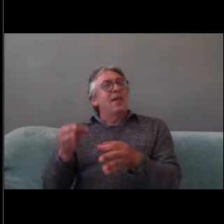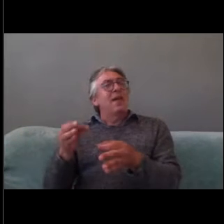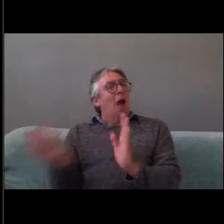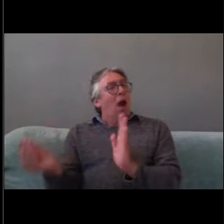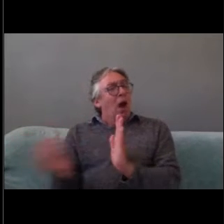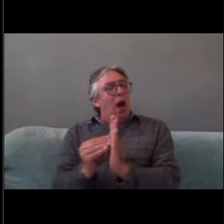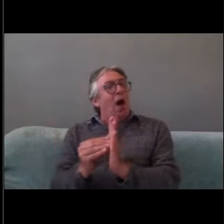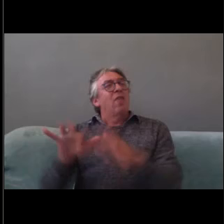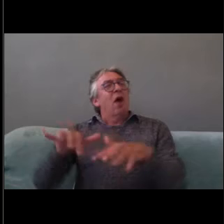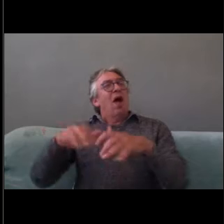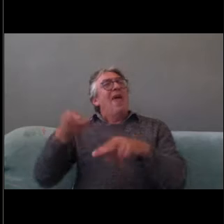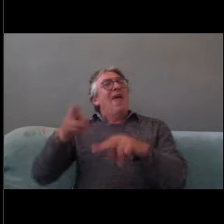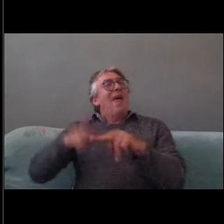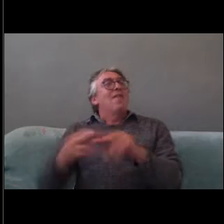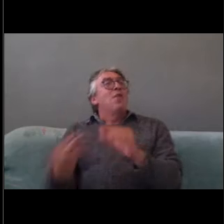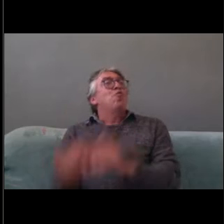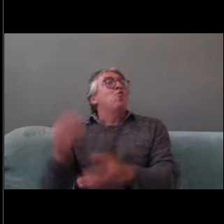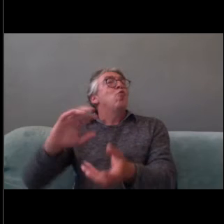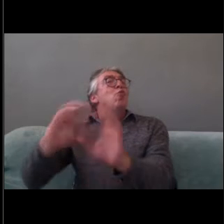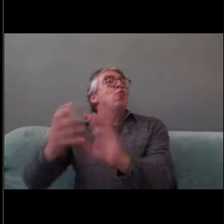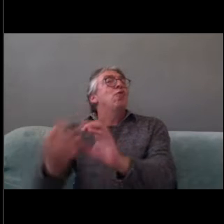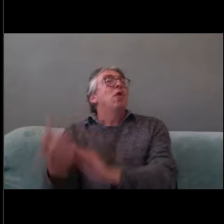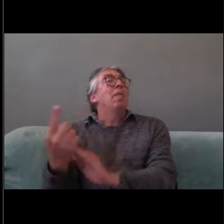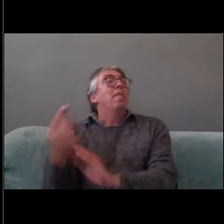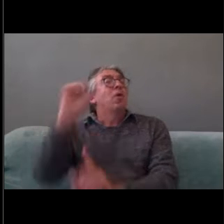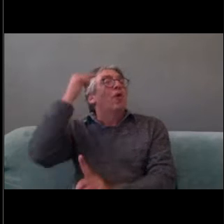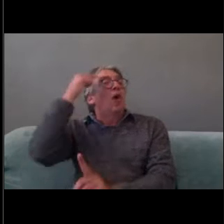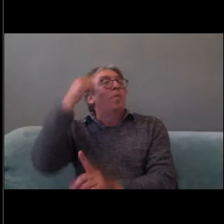In the letter I mentioned earlier which was sent to Member States